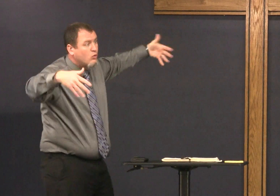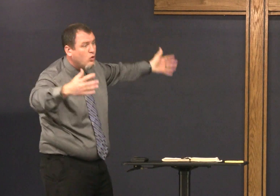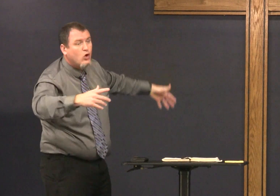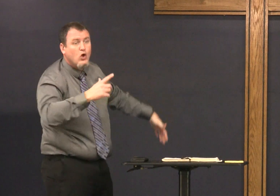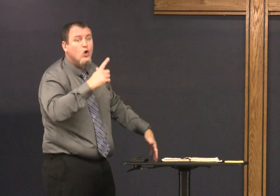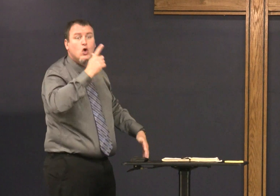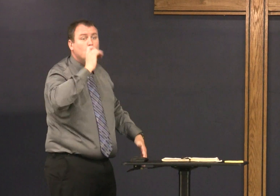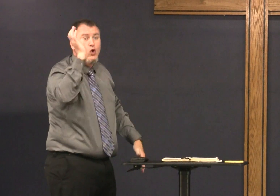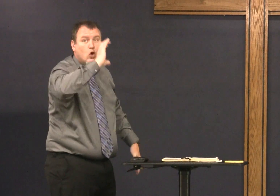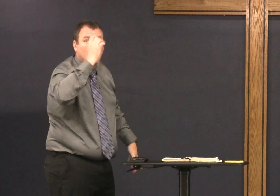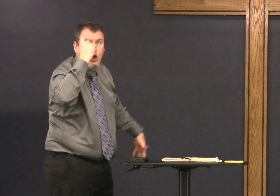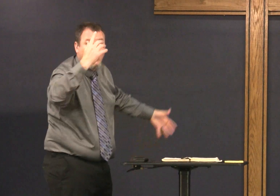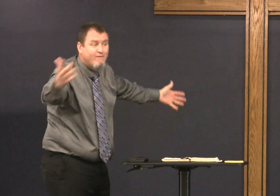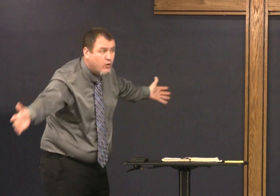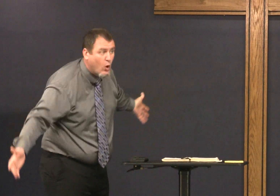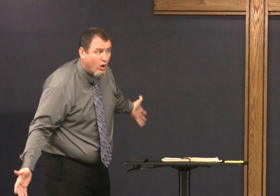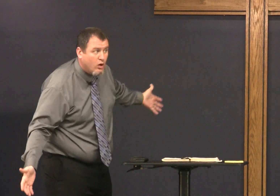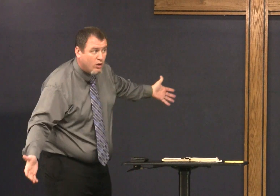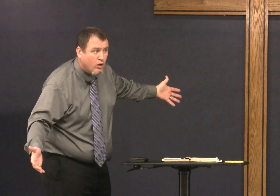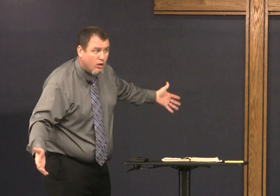again you know he said who are you looking for